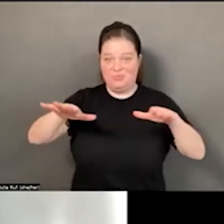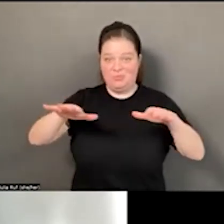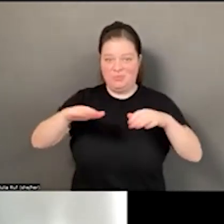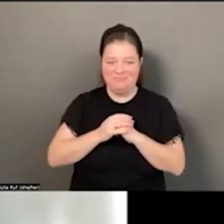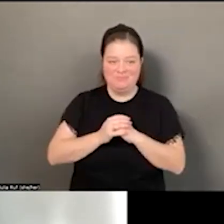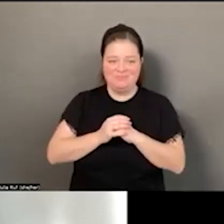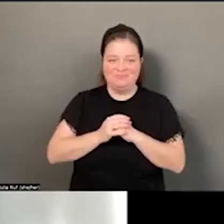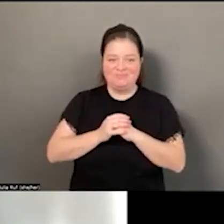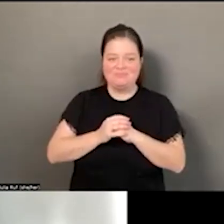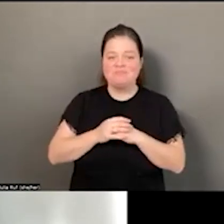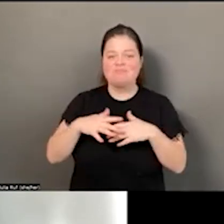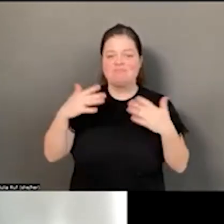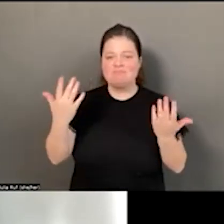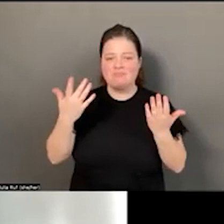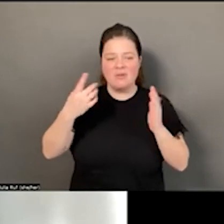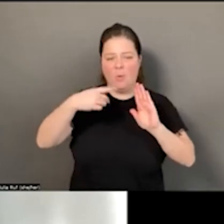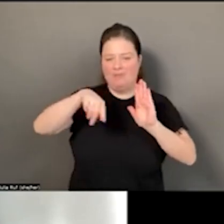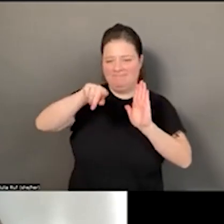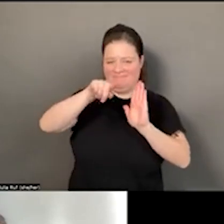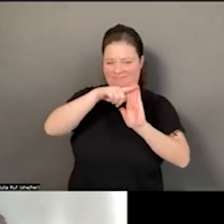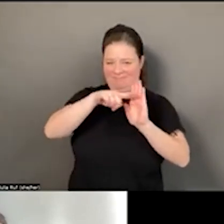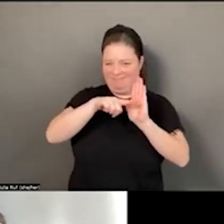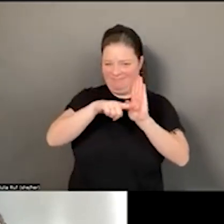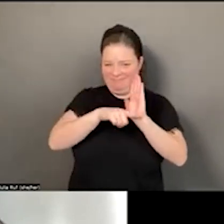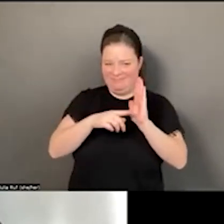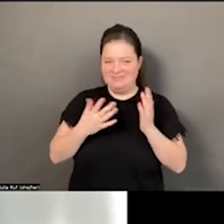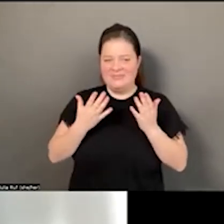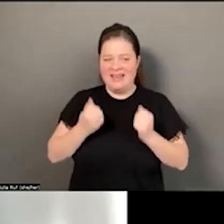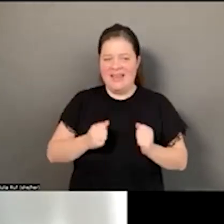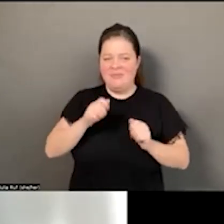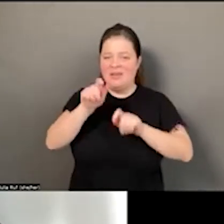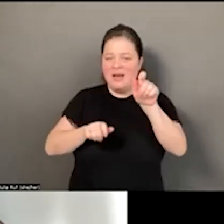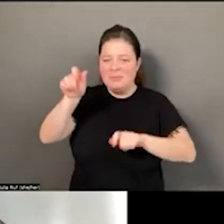on the Institutionalization, because also there are some